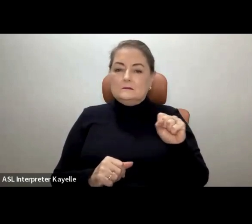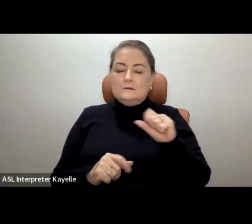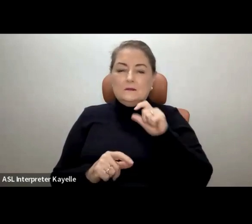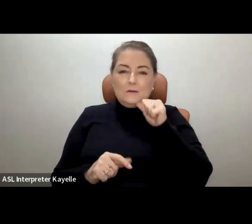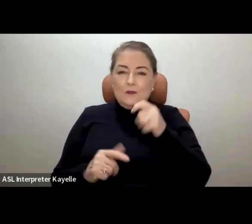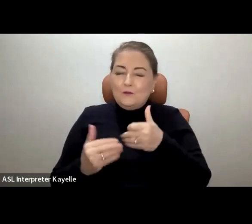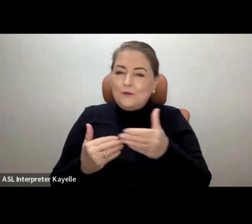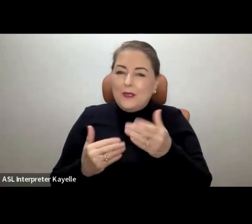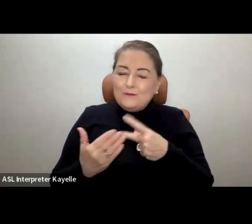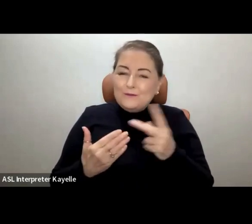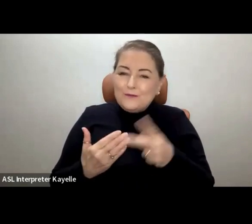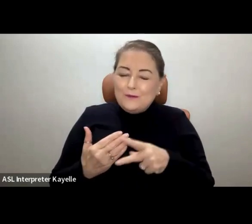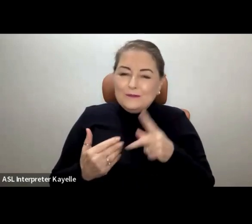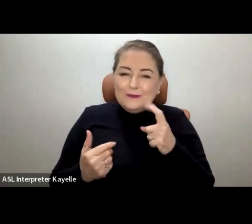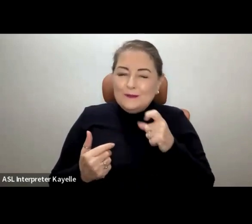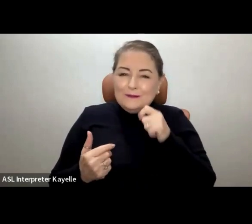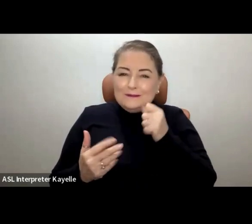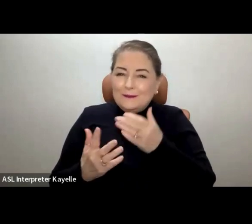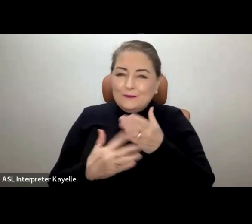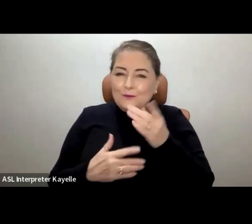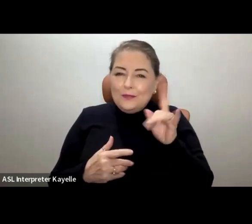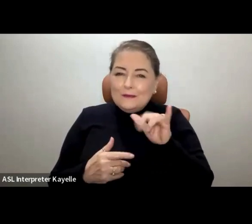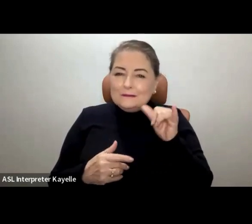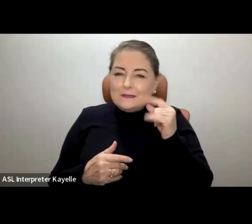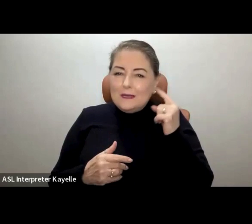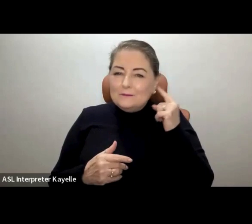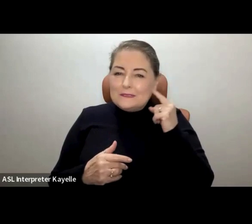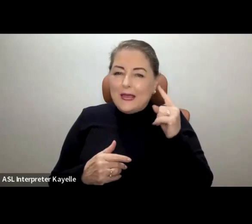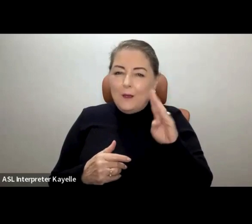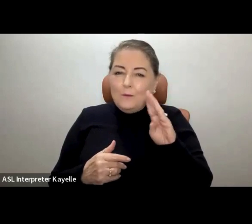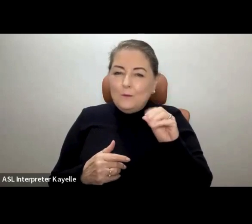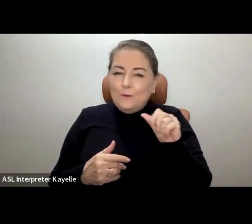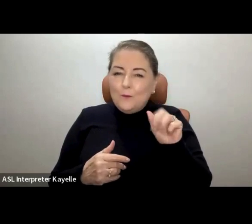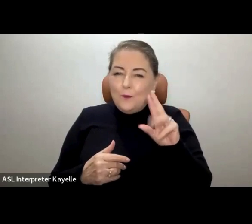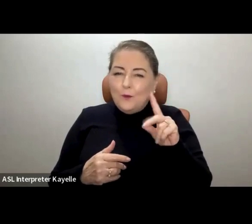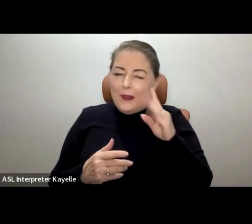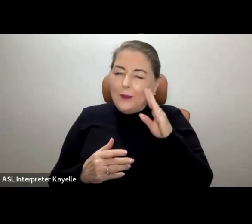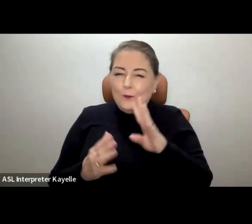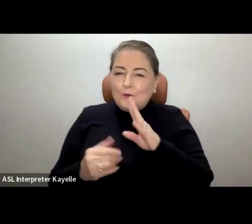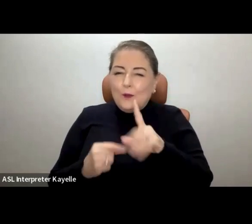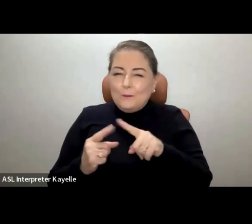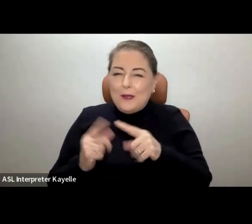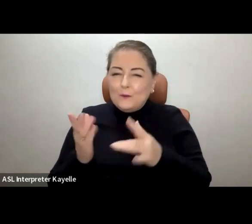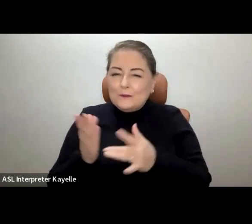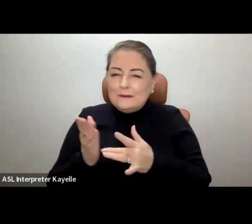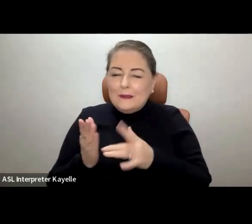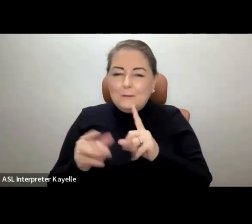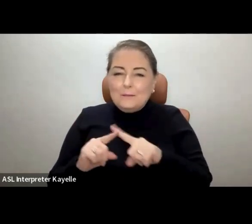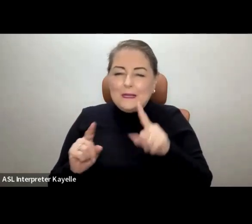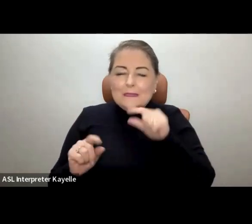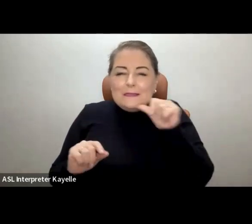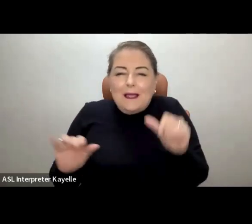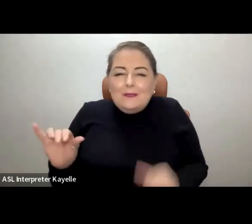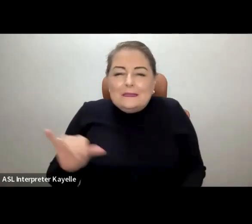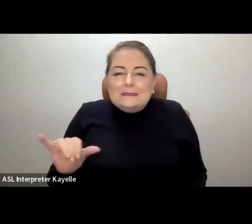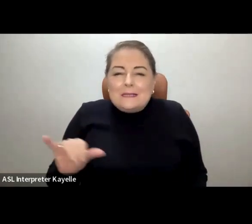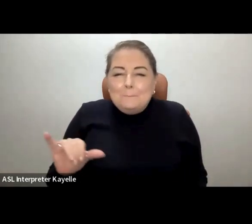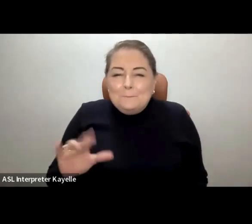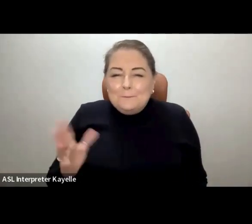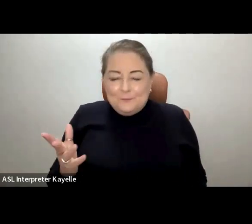because the rest of the program doesn't go through that same soundboard. I know, it sounds very technical, but it just doesn't in every area, what I'm the point I'm trying to make is